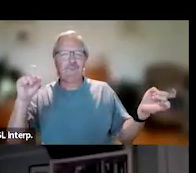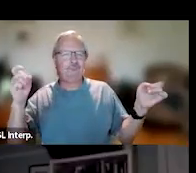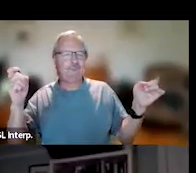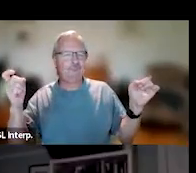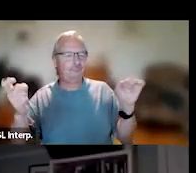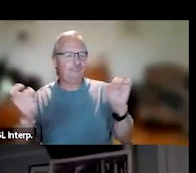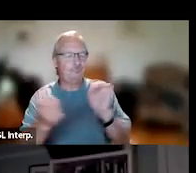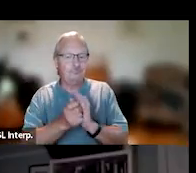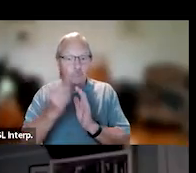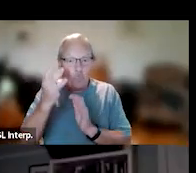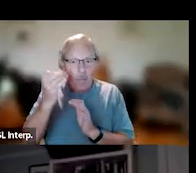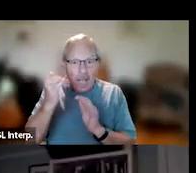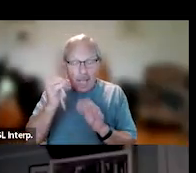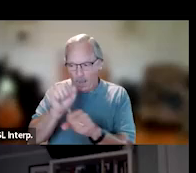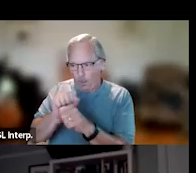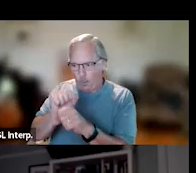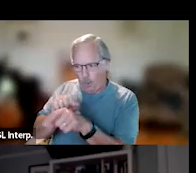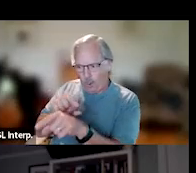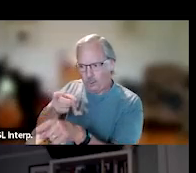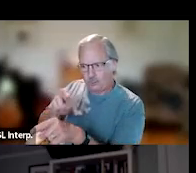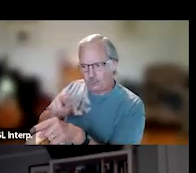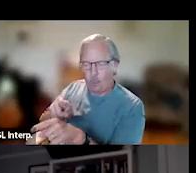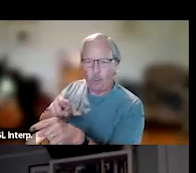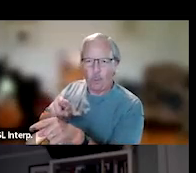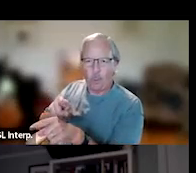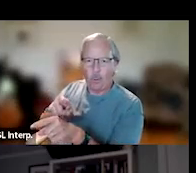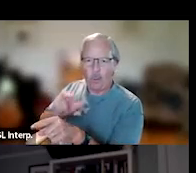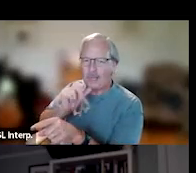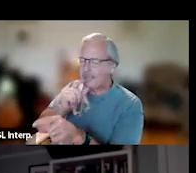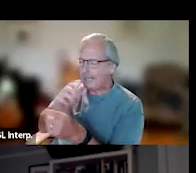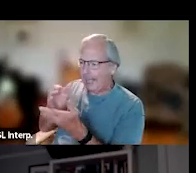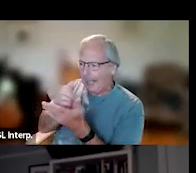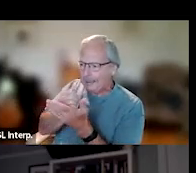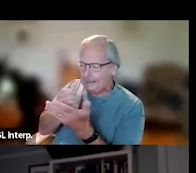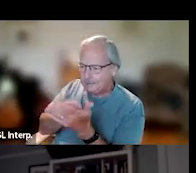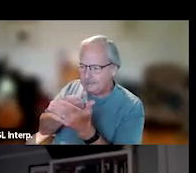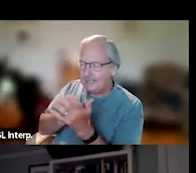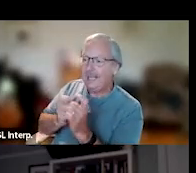And it's not just about income, it's about giving people hope again,